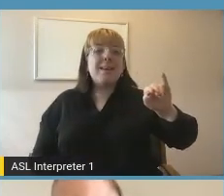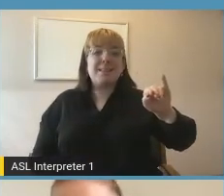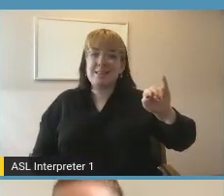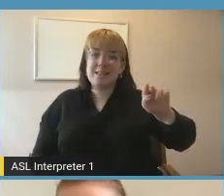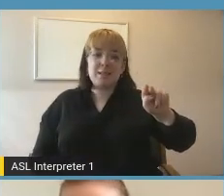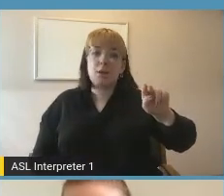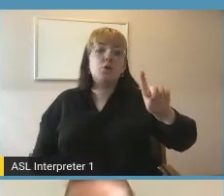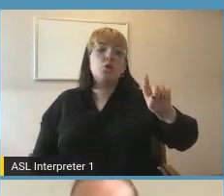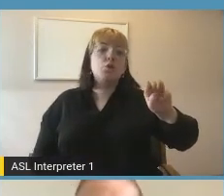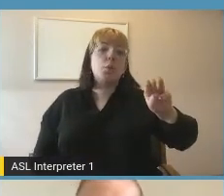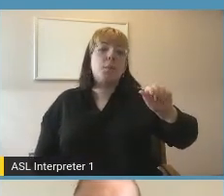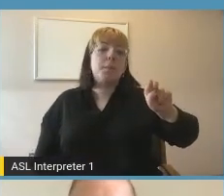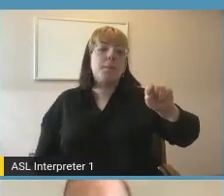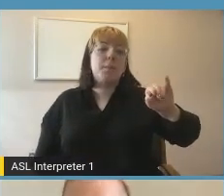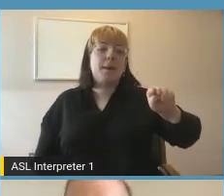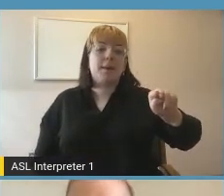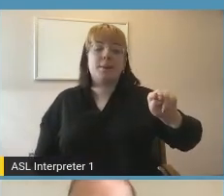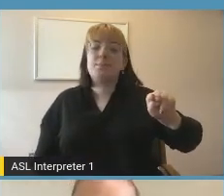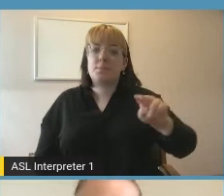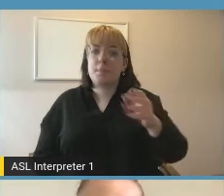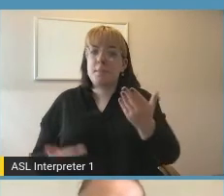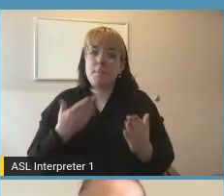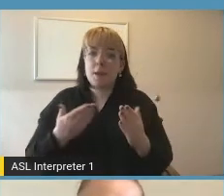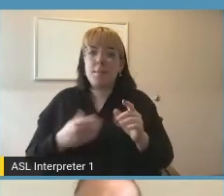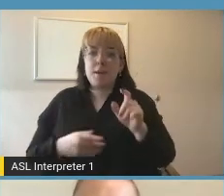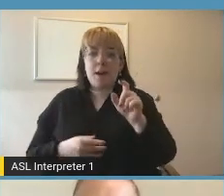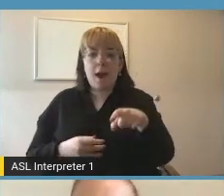credit to the artist. So just be aware of the licensing when you're looking at free